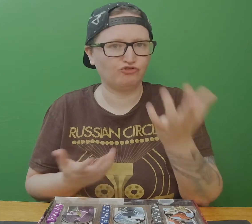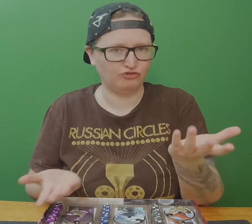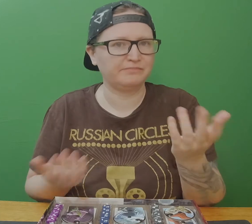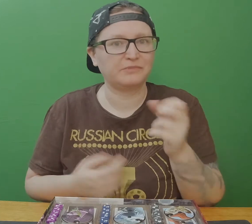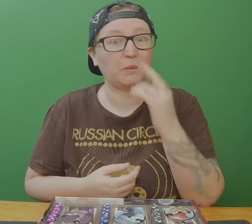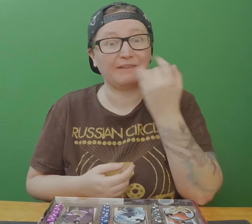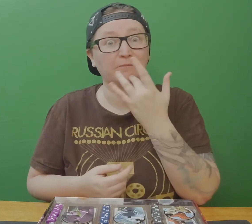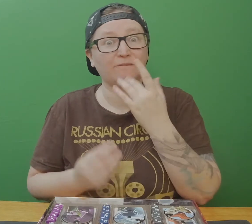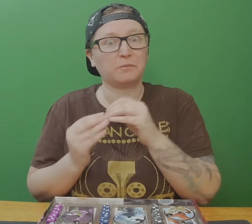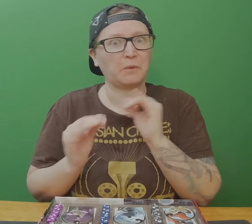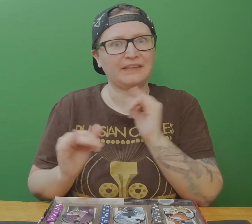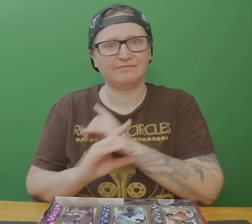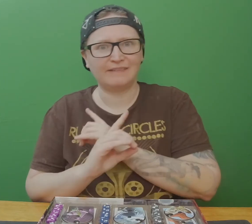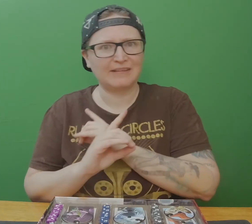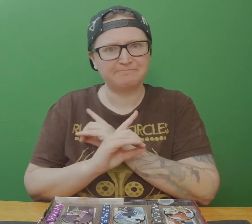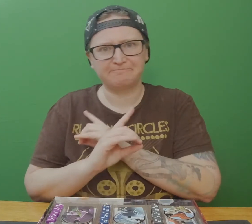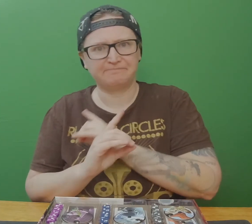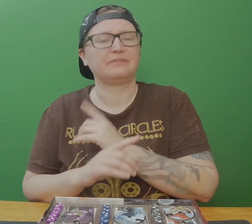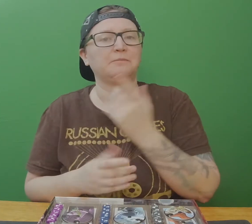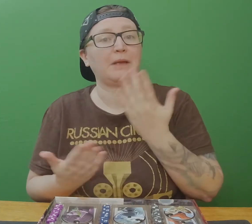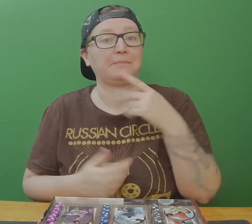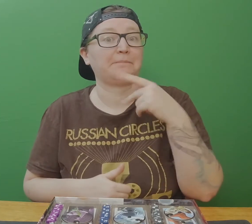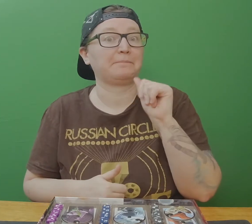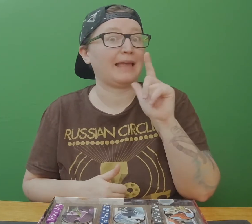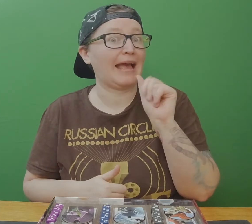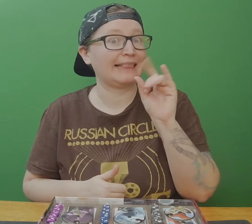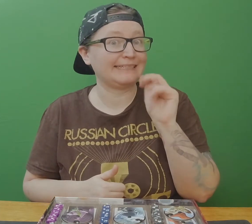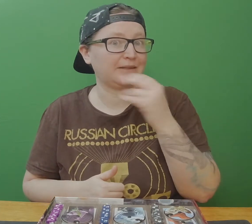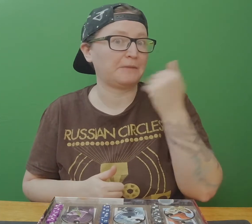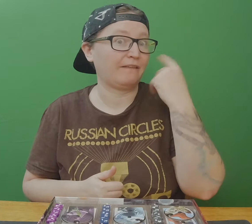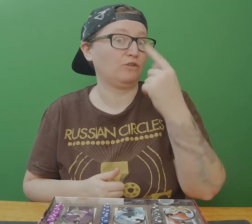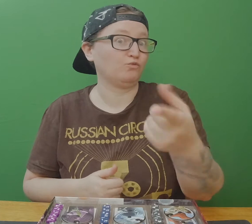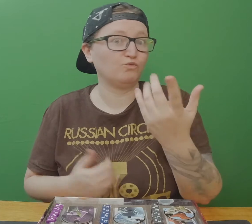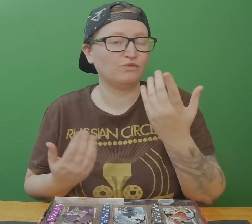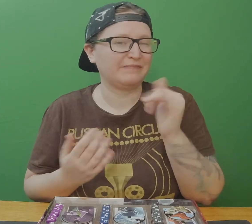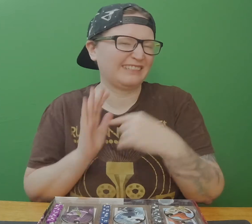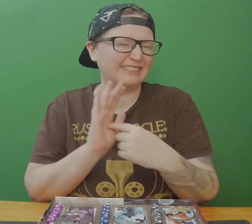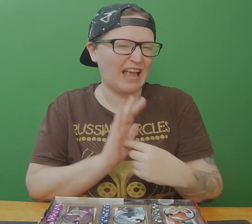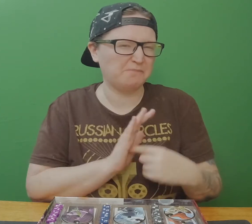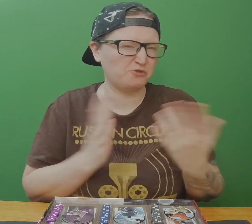the Pyromancer if you prefer to be more on the defense then you might want to do Paladin so